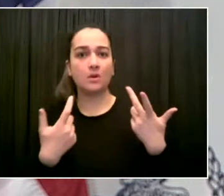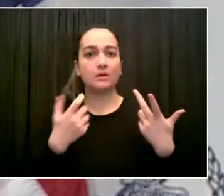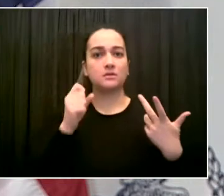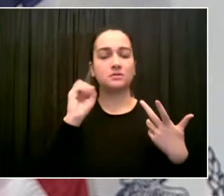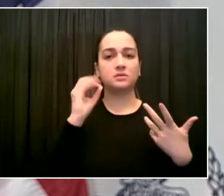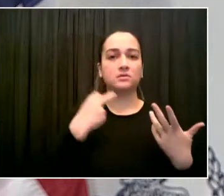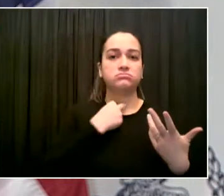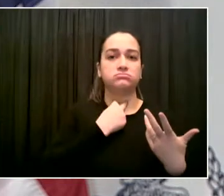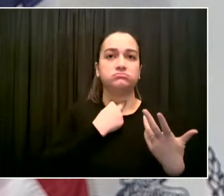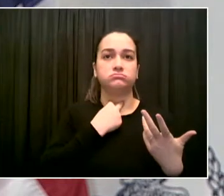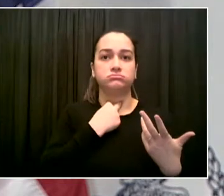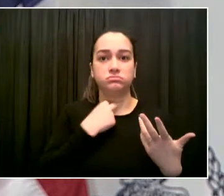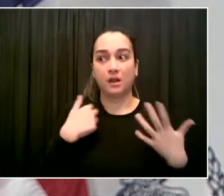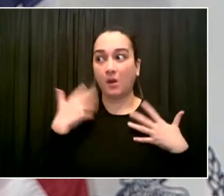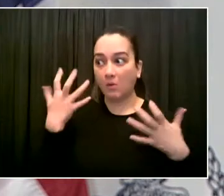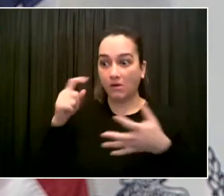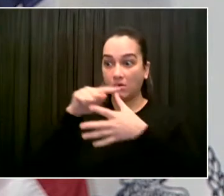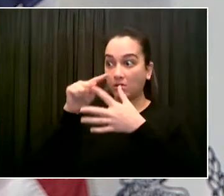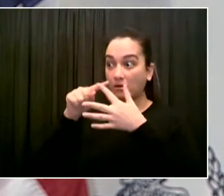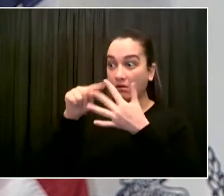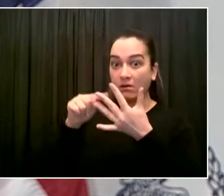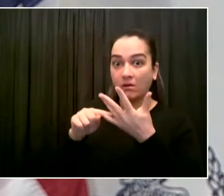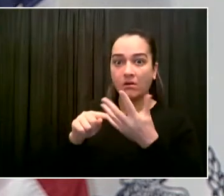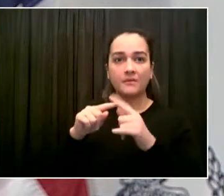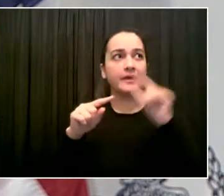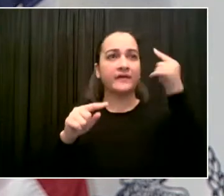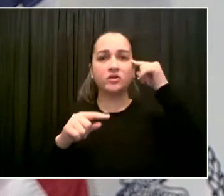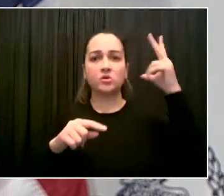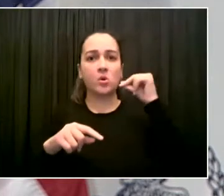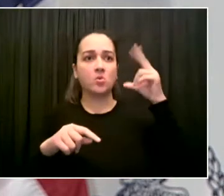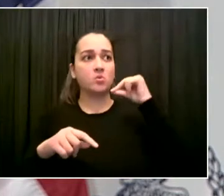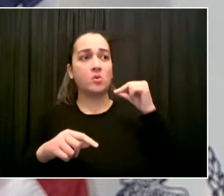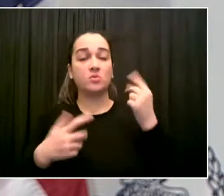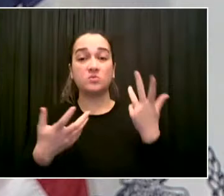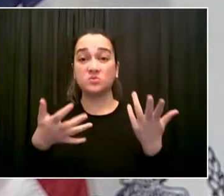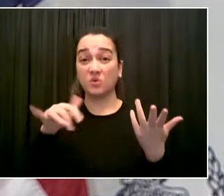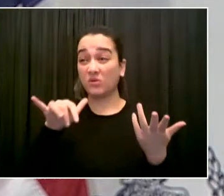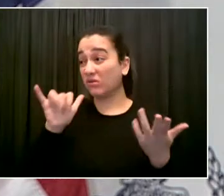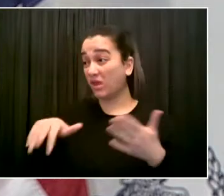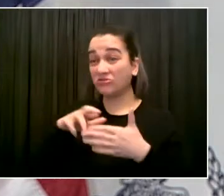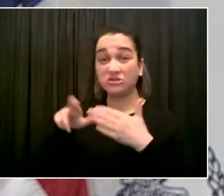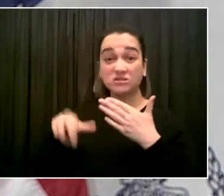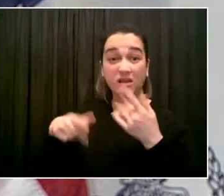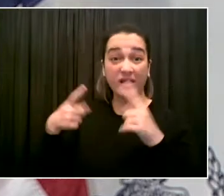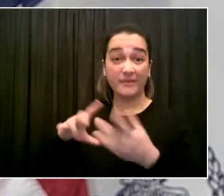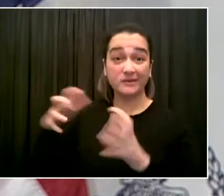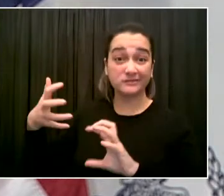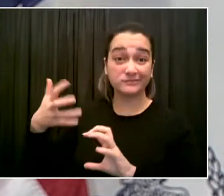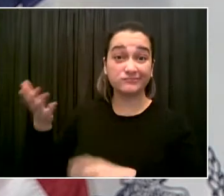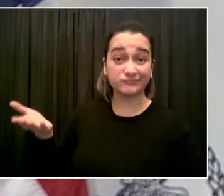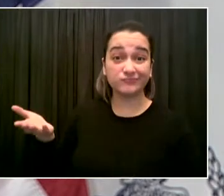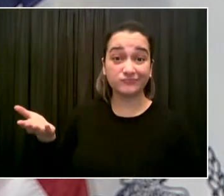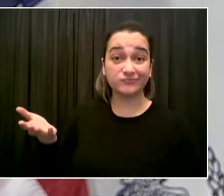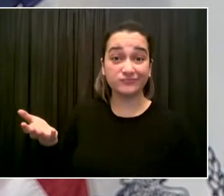IT WE ALL DIDN'T HAVE LOCALITIES INCLUDINNNEG W W YORK CITY DDNID'T HAVE THE FREEDOM